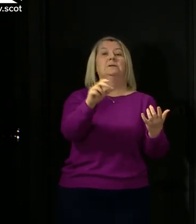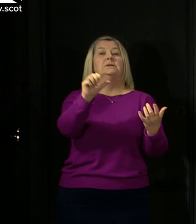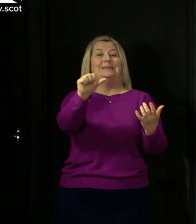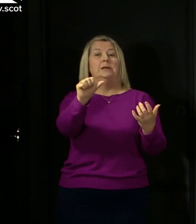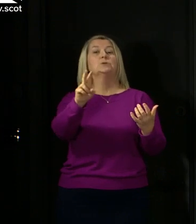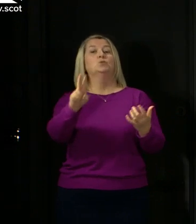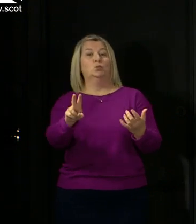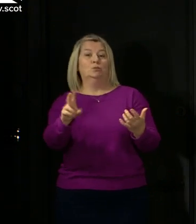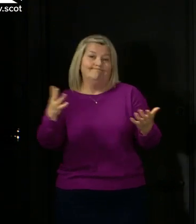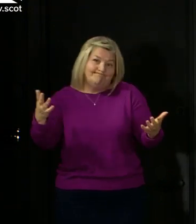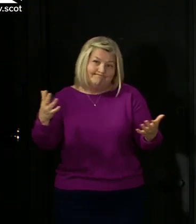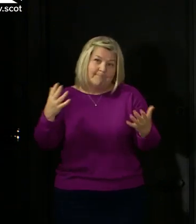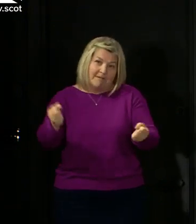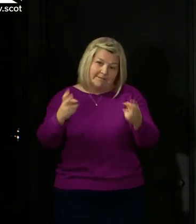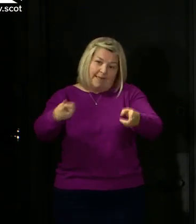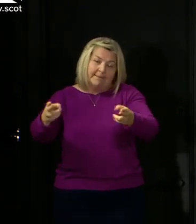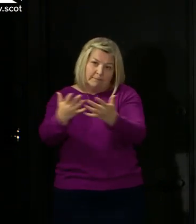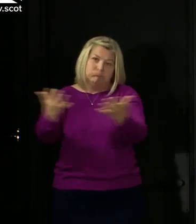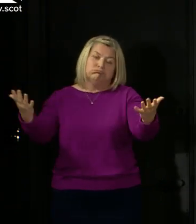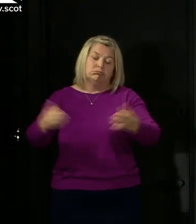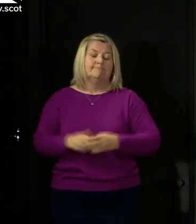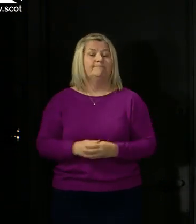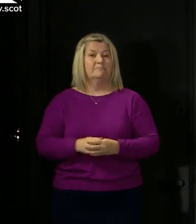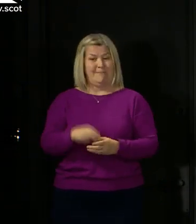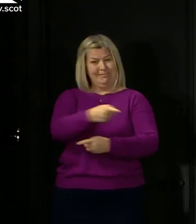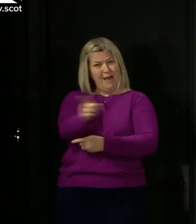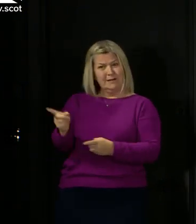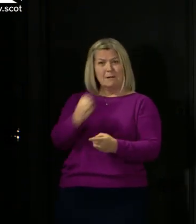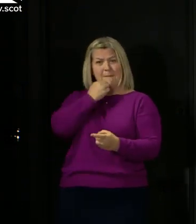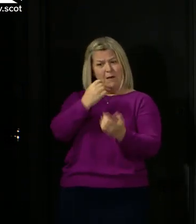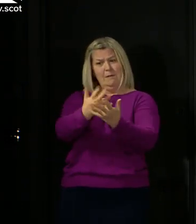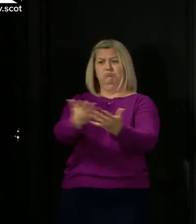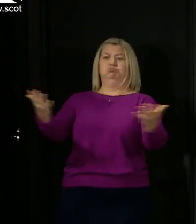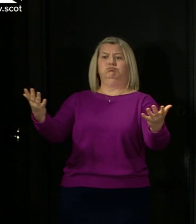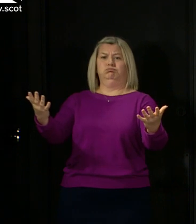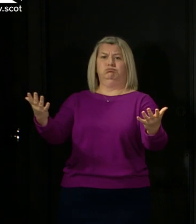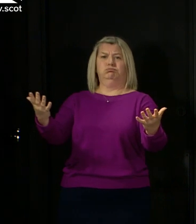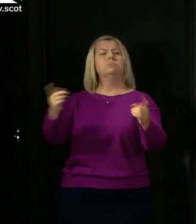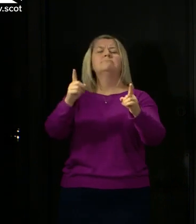I want to emphasise again today that those figures should be treated with some caution.